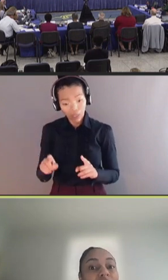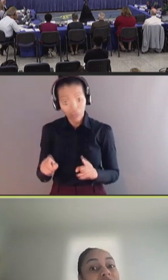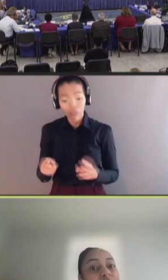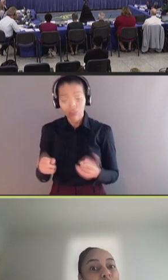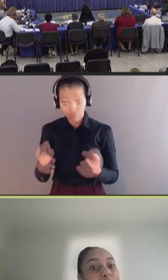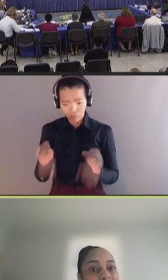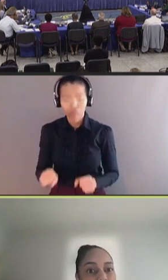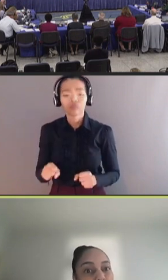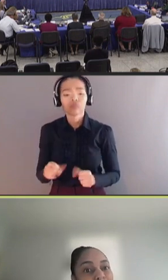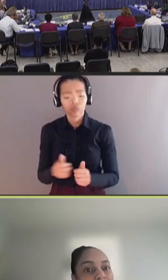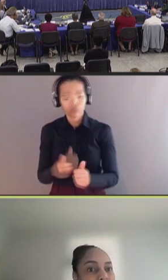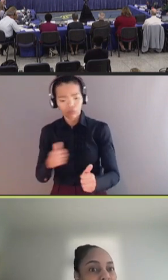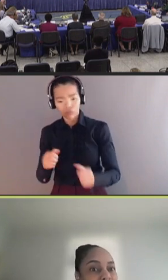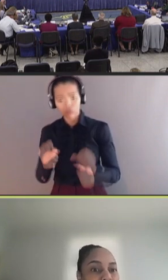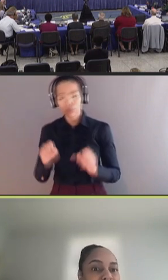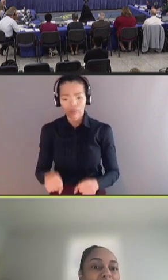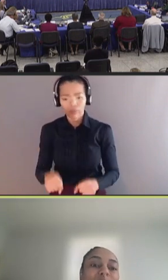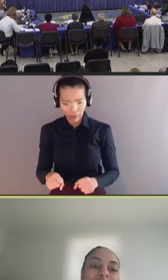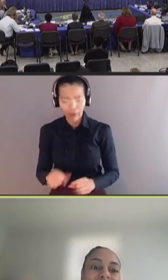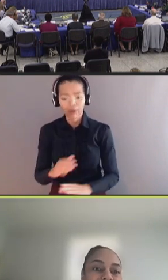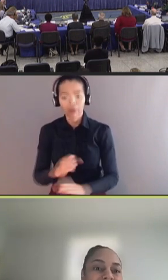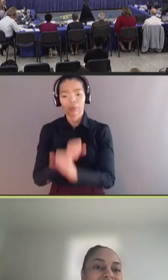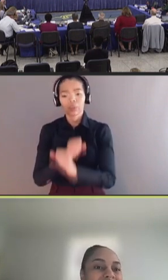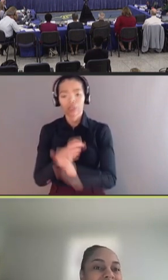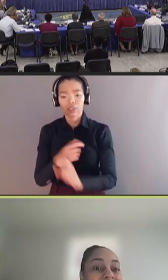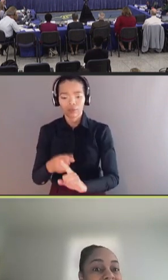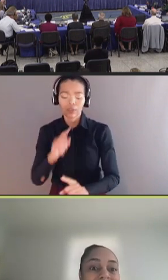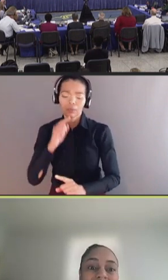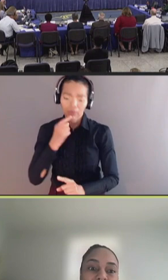There is a real measure to protect you from severe illness. And that's asking